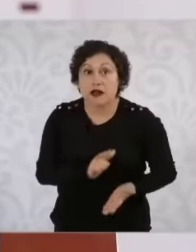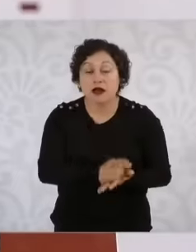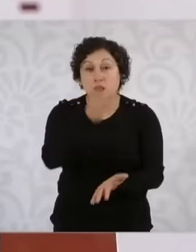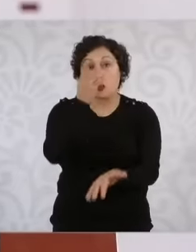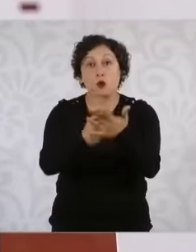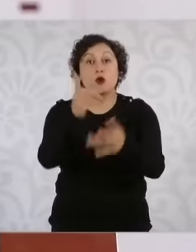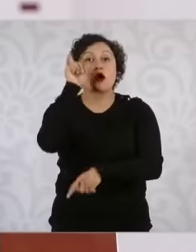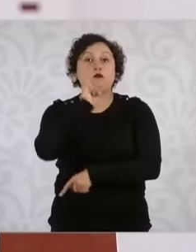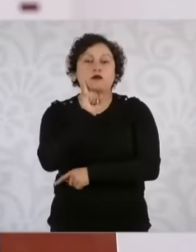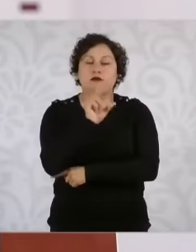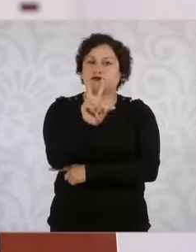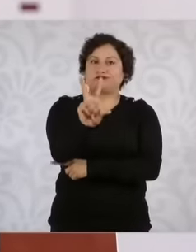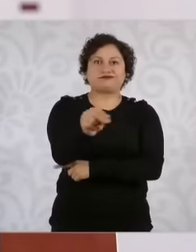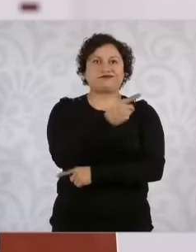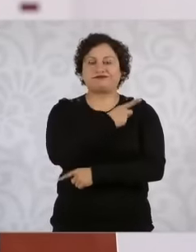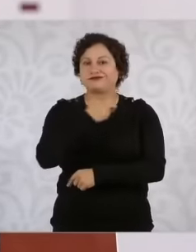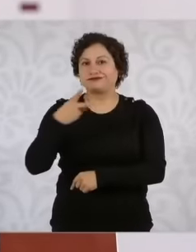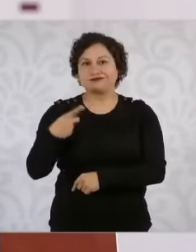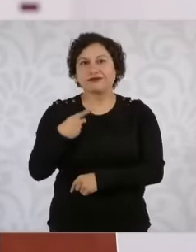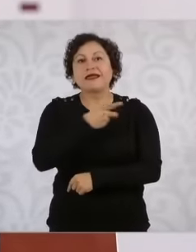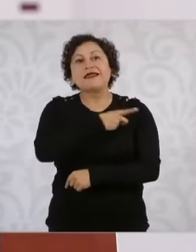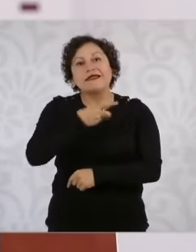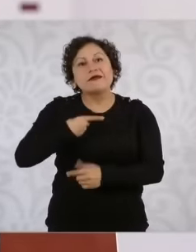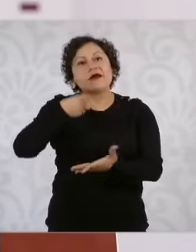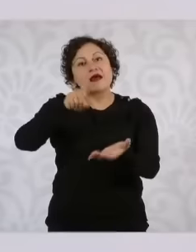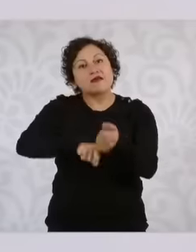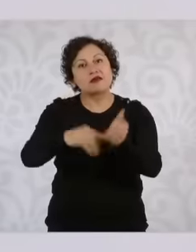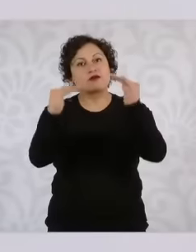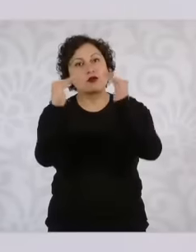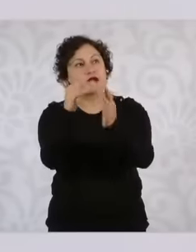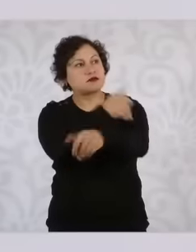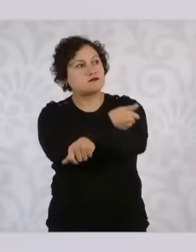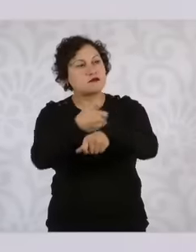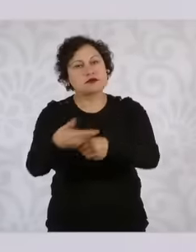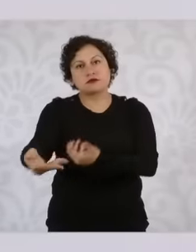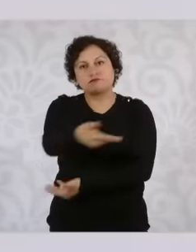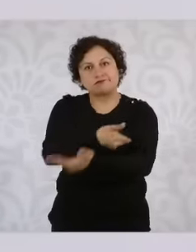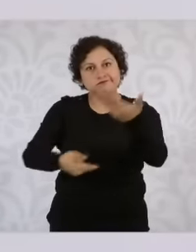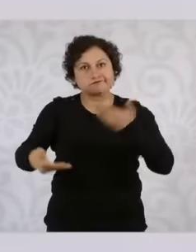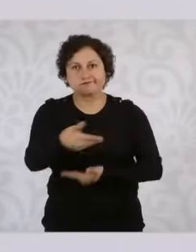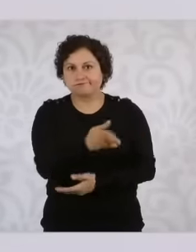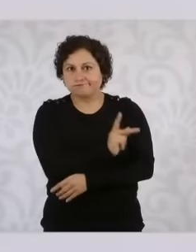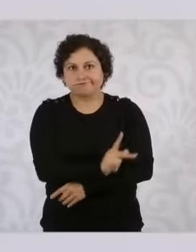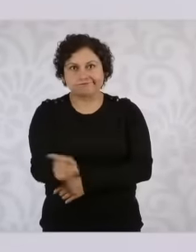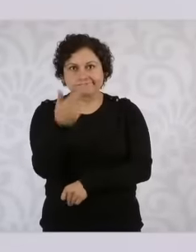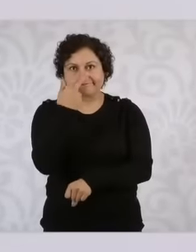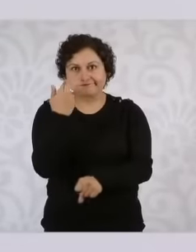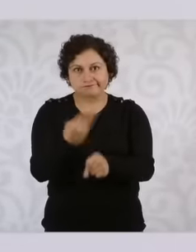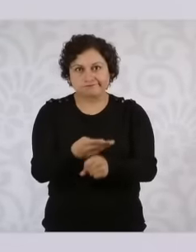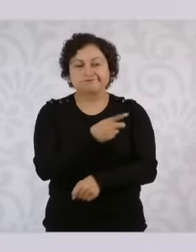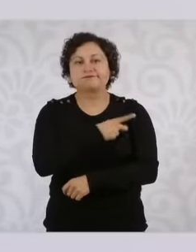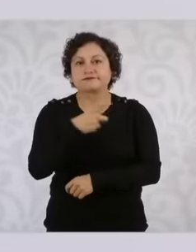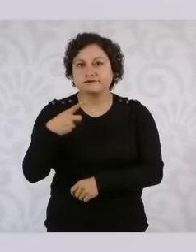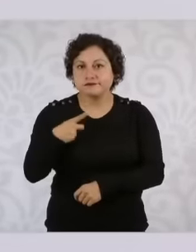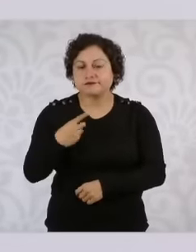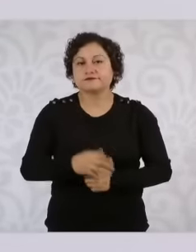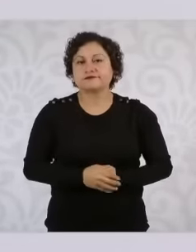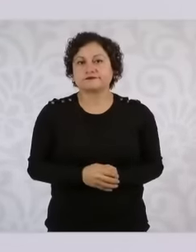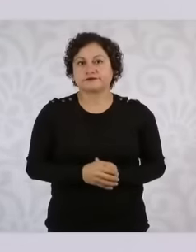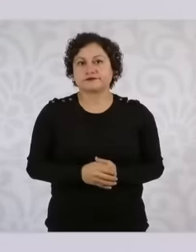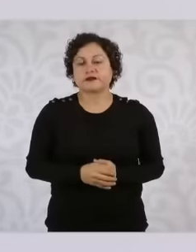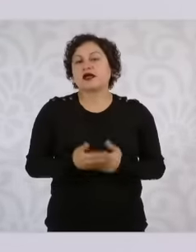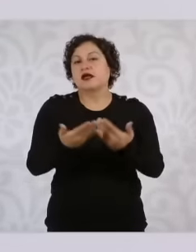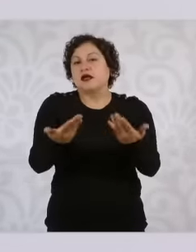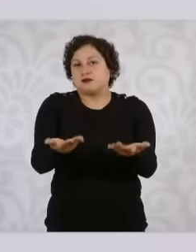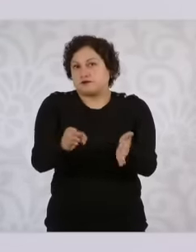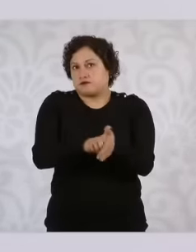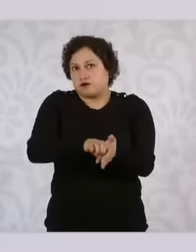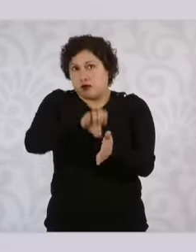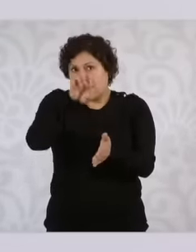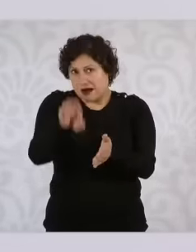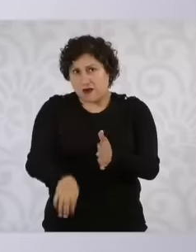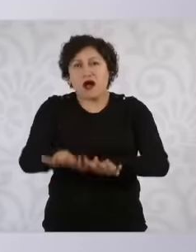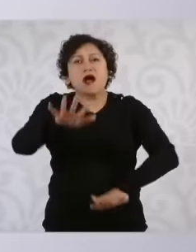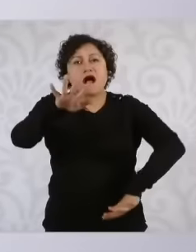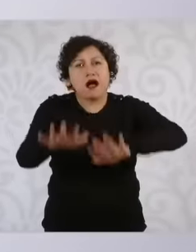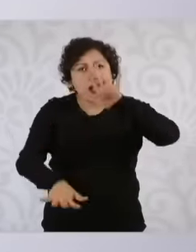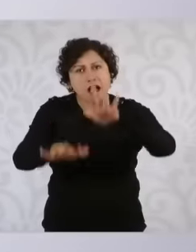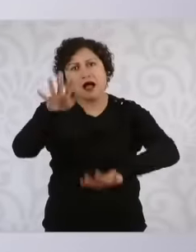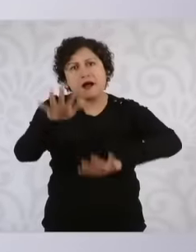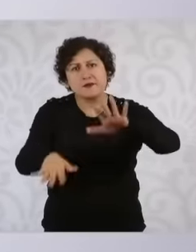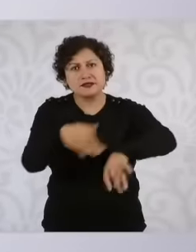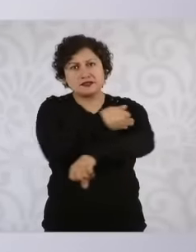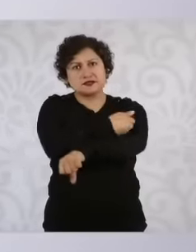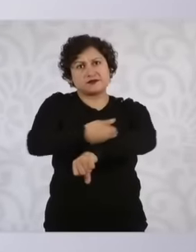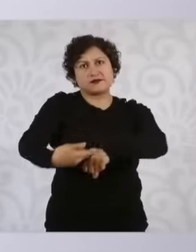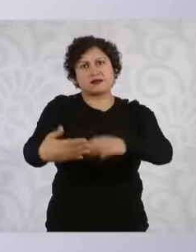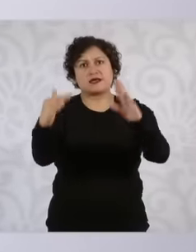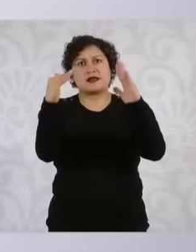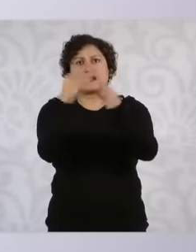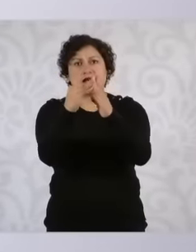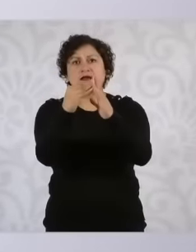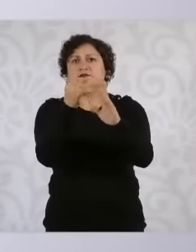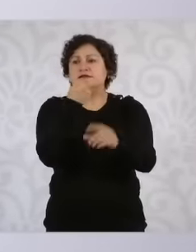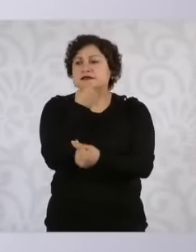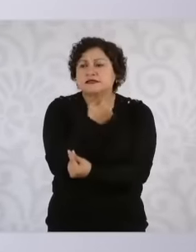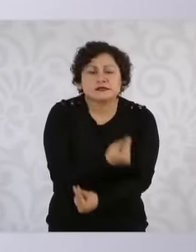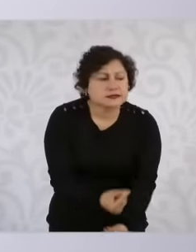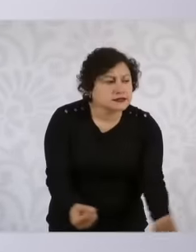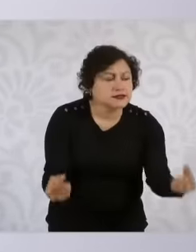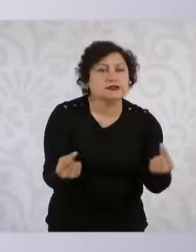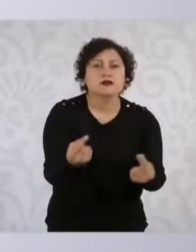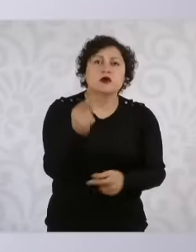It is shared many times in the home from a very young age, girls and boys,